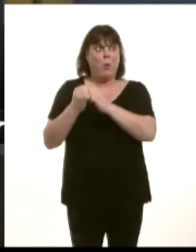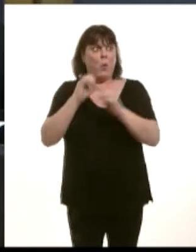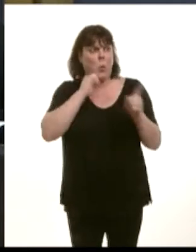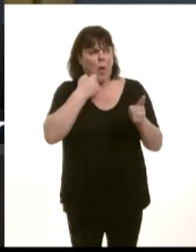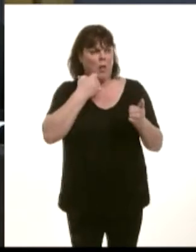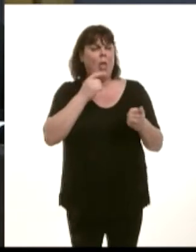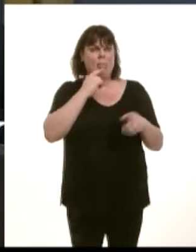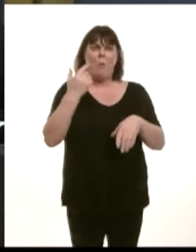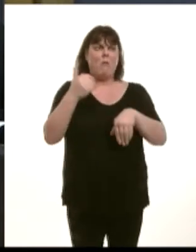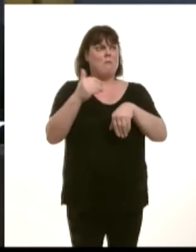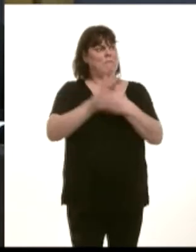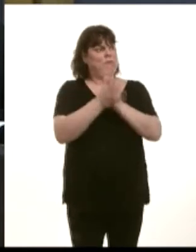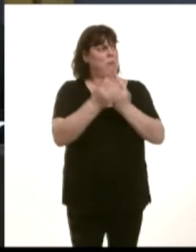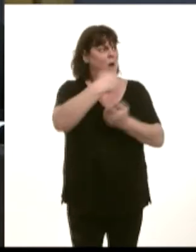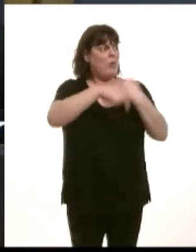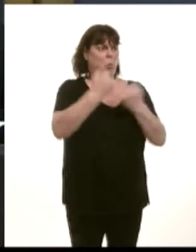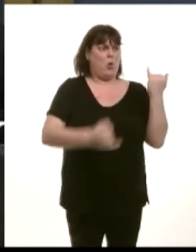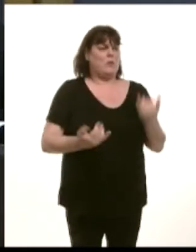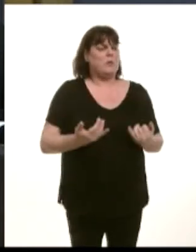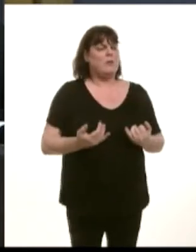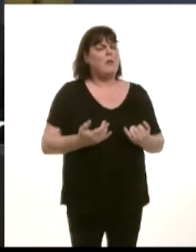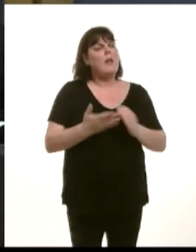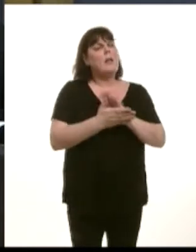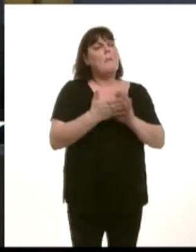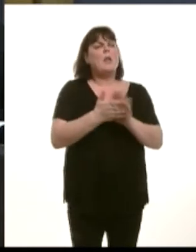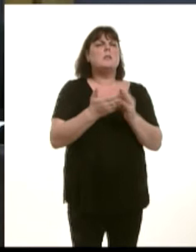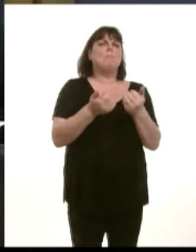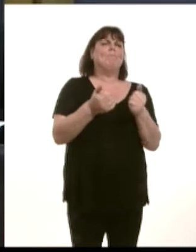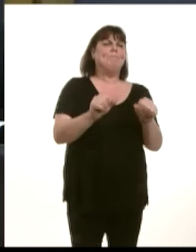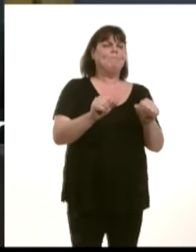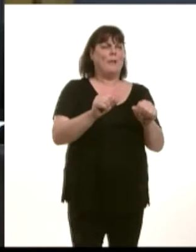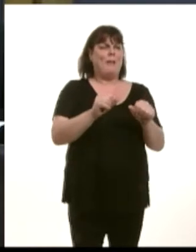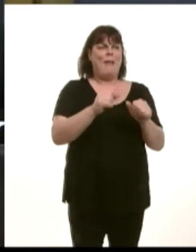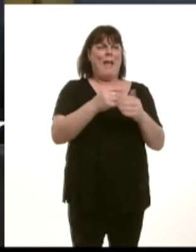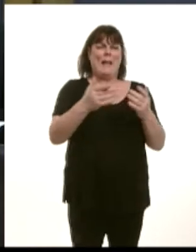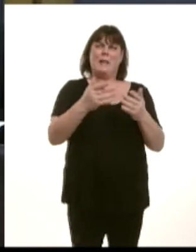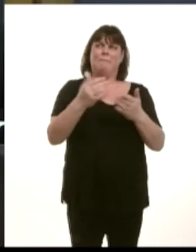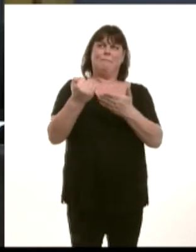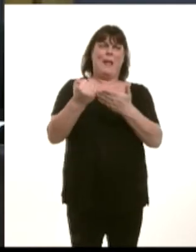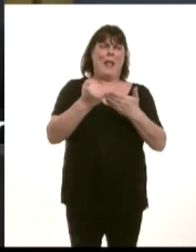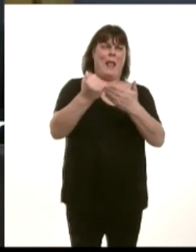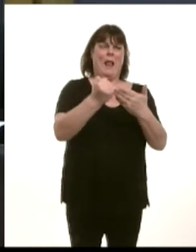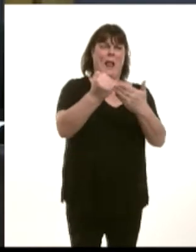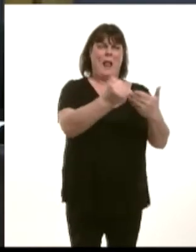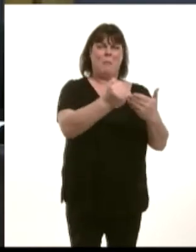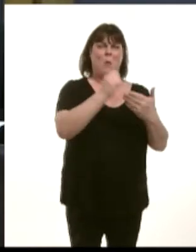also mean that the eventuality of any recovery will be strangled, too.